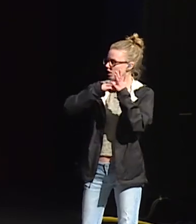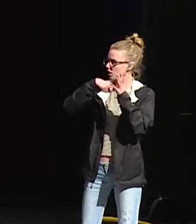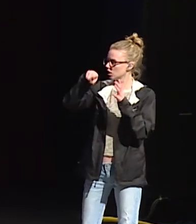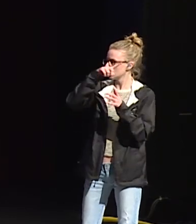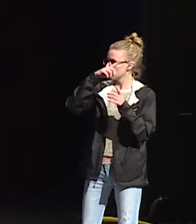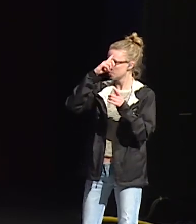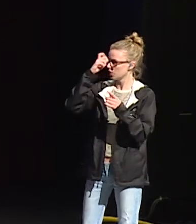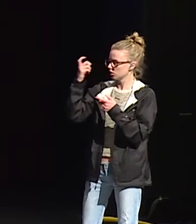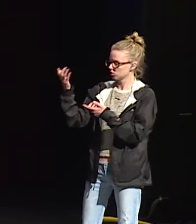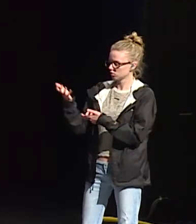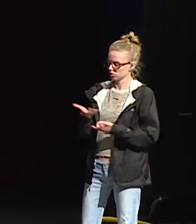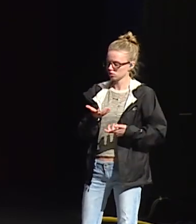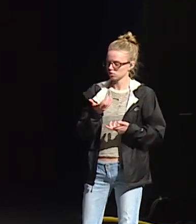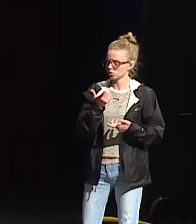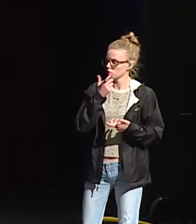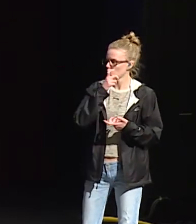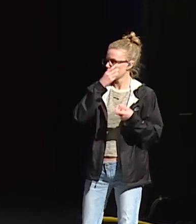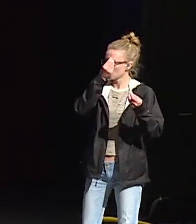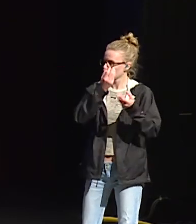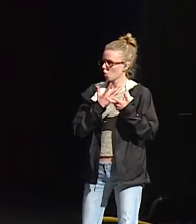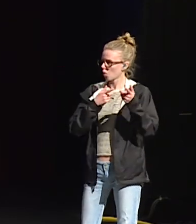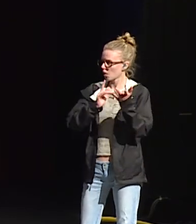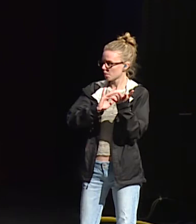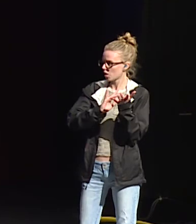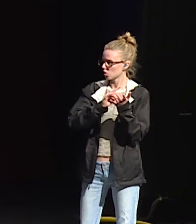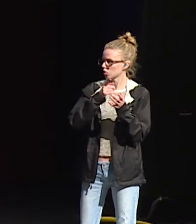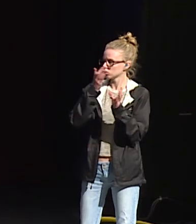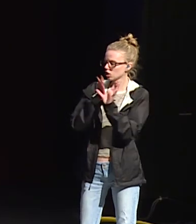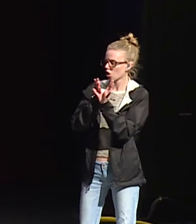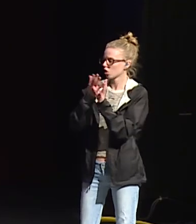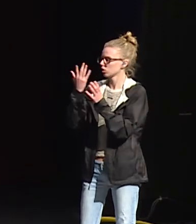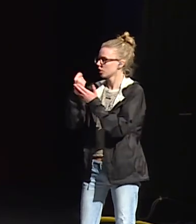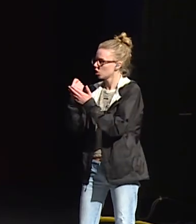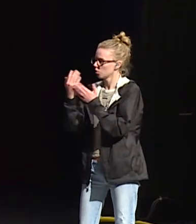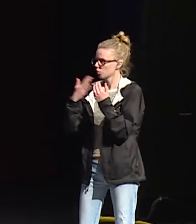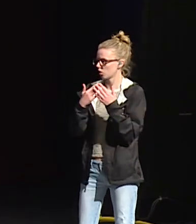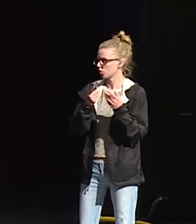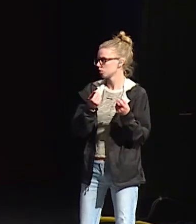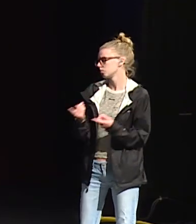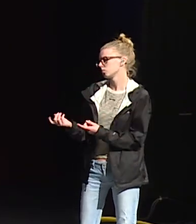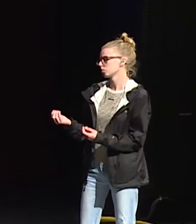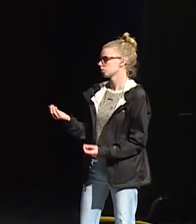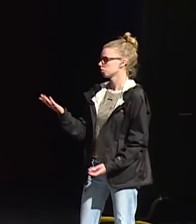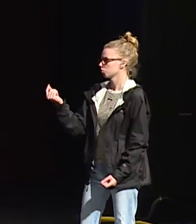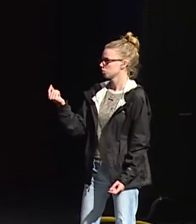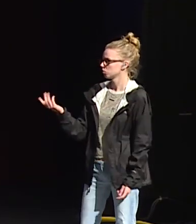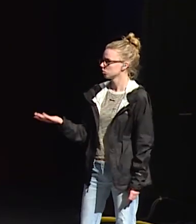that there are other resources for these families who have children who have been found to have hearing loss?